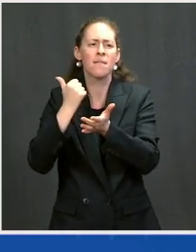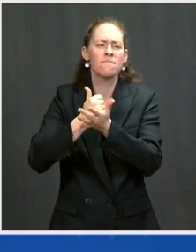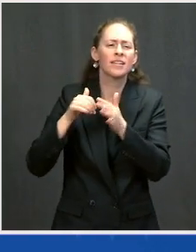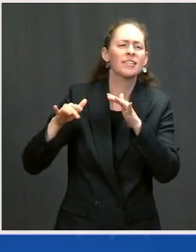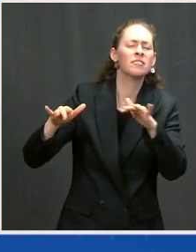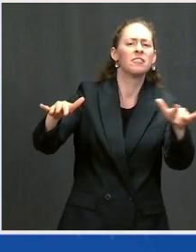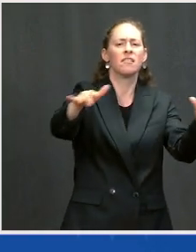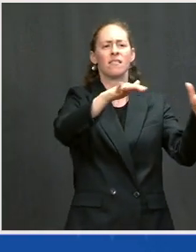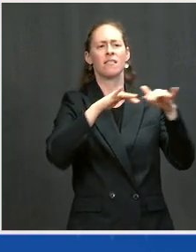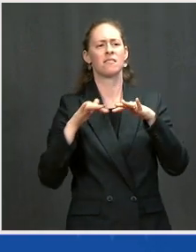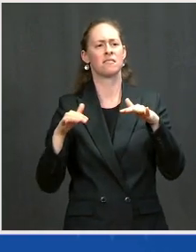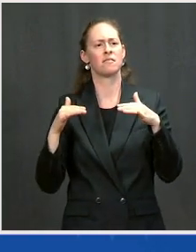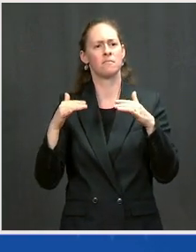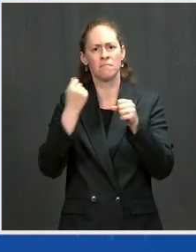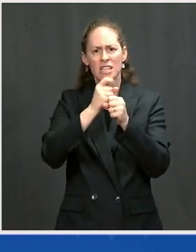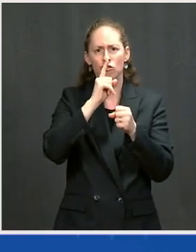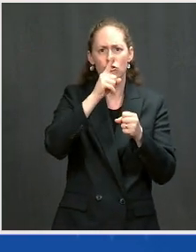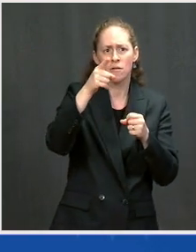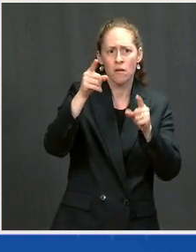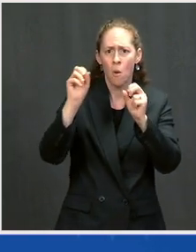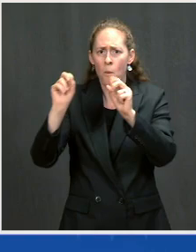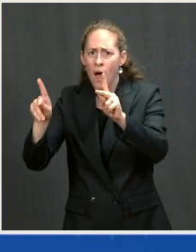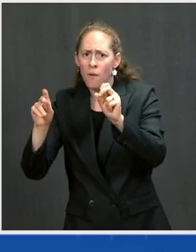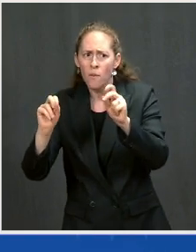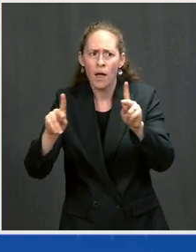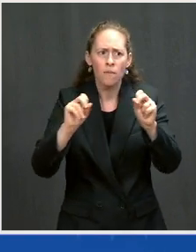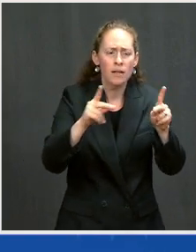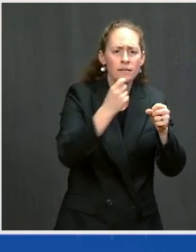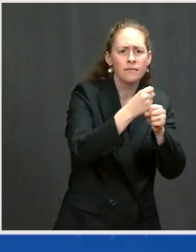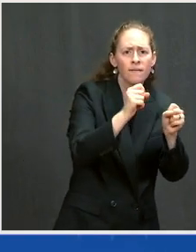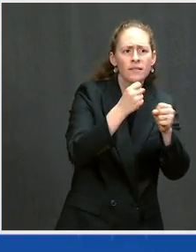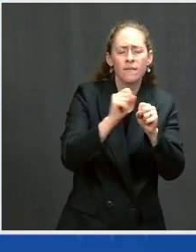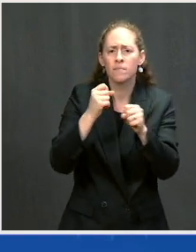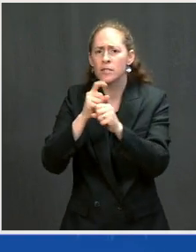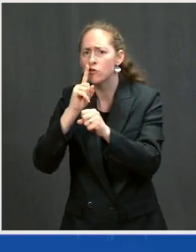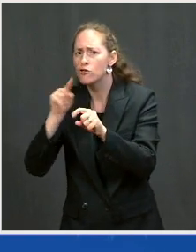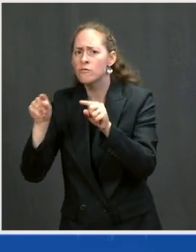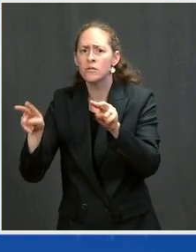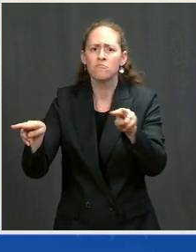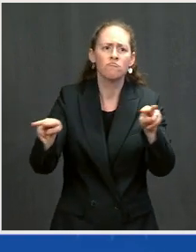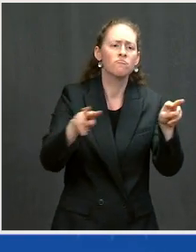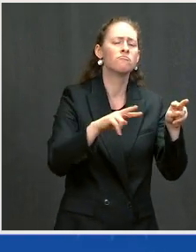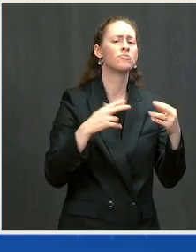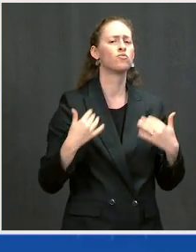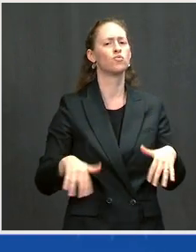to help break the advance of the Chinese soldiers. Each time, the Rangers held the hill,